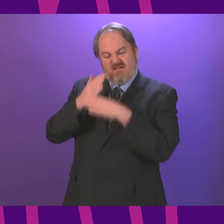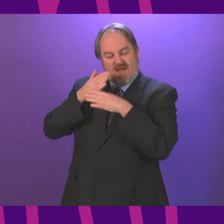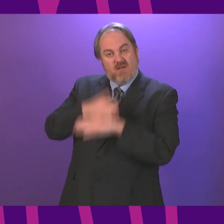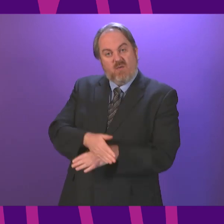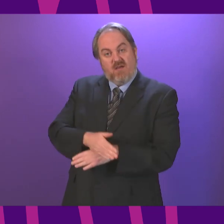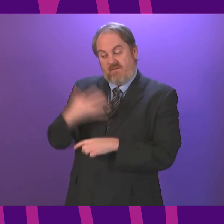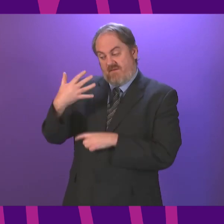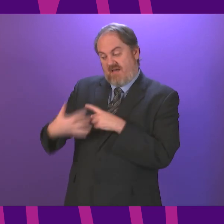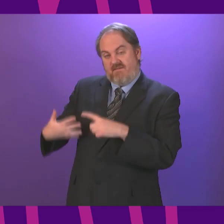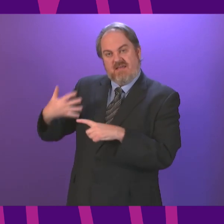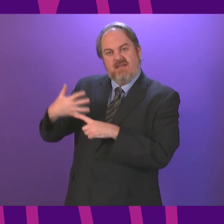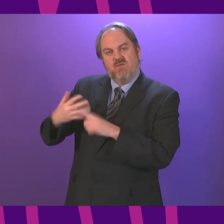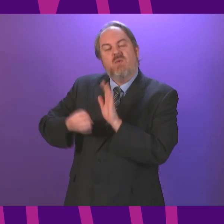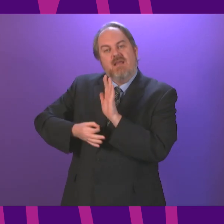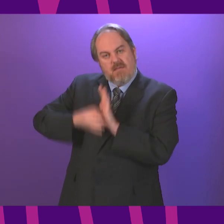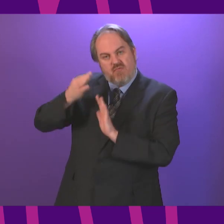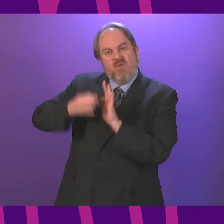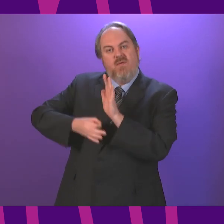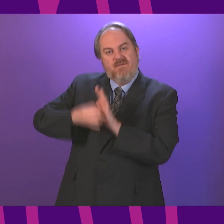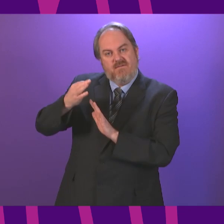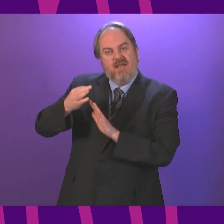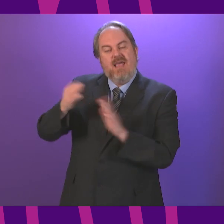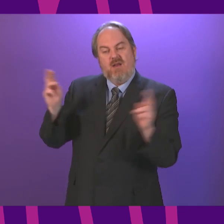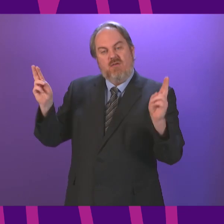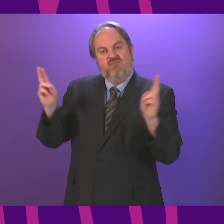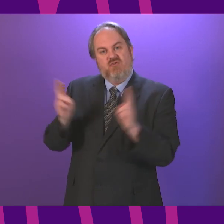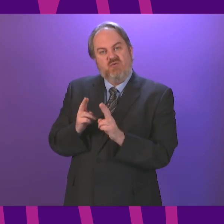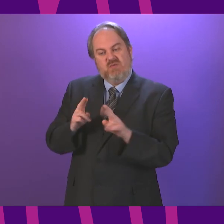years to improve attainment and close the attainment gap. Looking at the first five